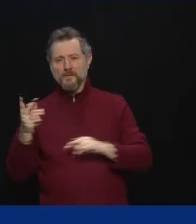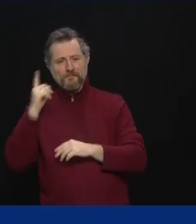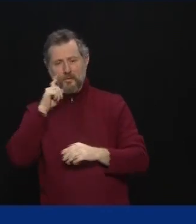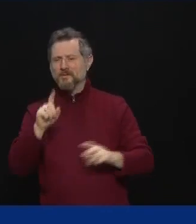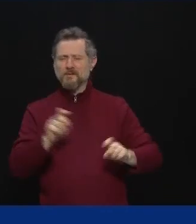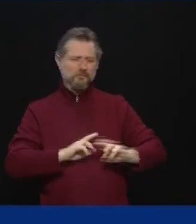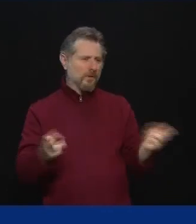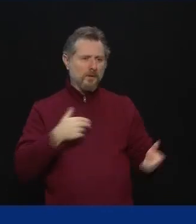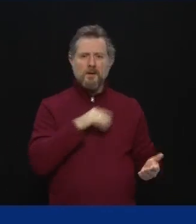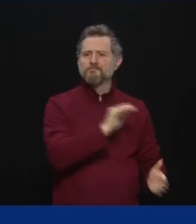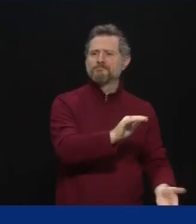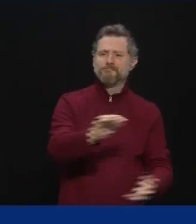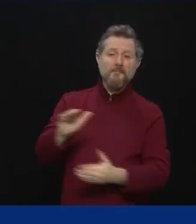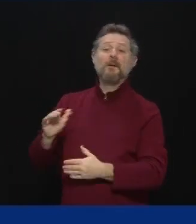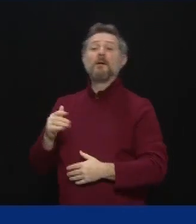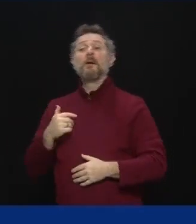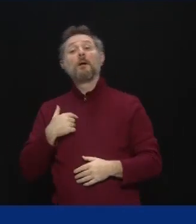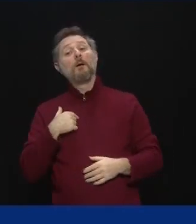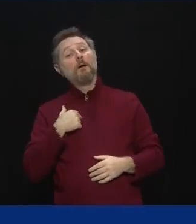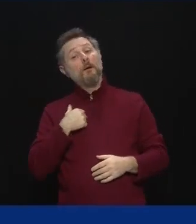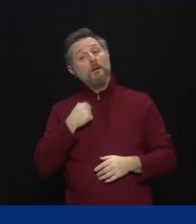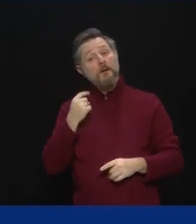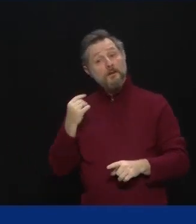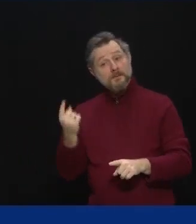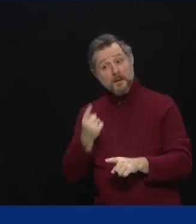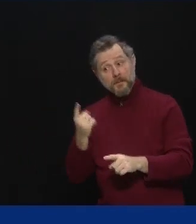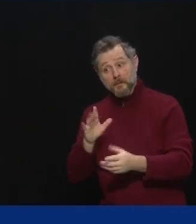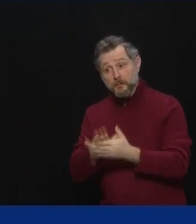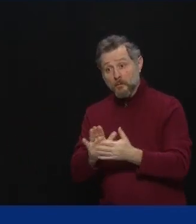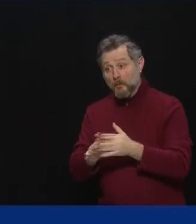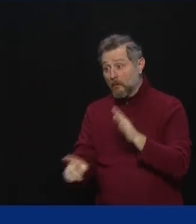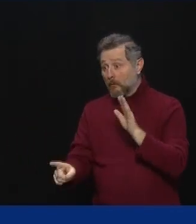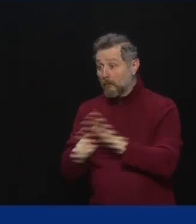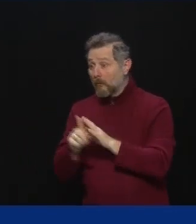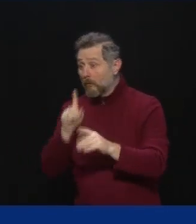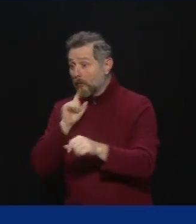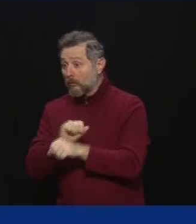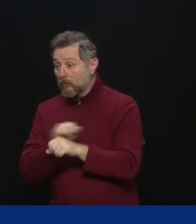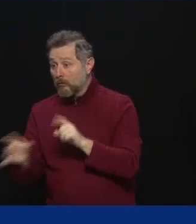PARENTS WILL KNOW. WE WANT THEIR KIDS TO GO BACK TO SCHOOL. THEY'LL BE TESTS WAITING FOR